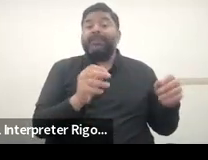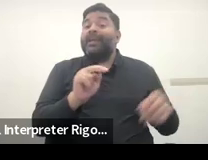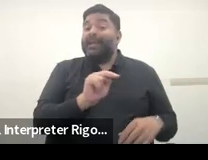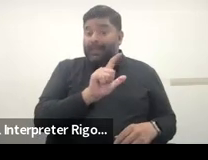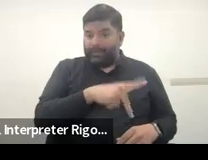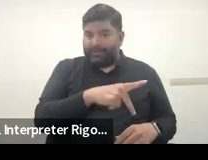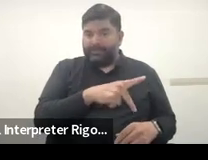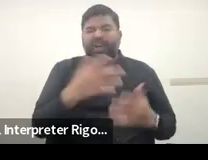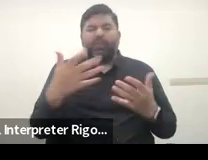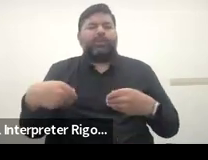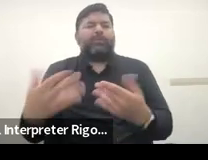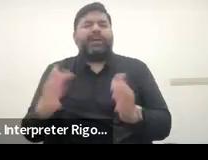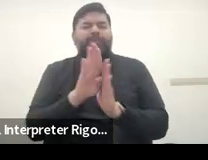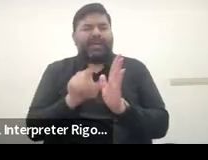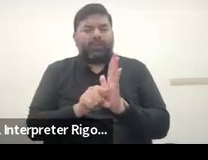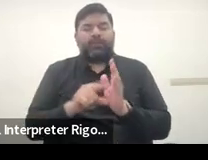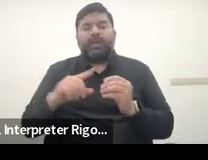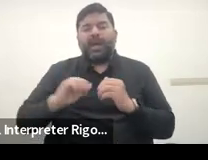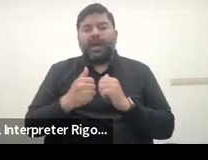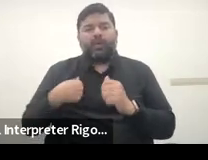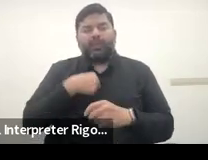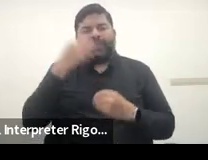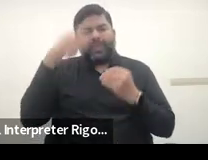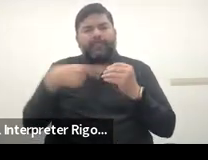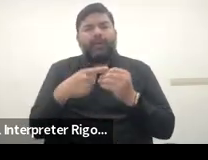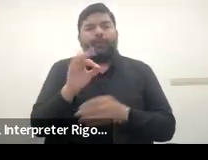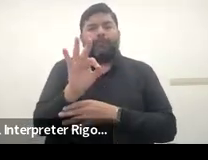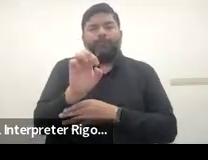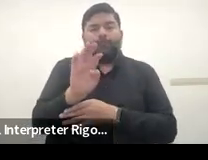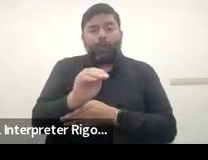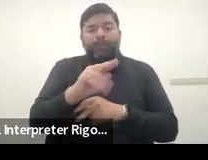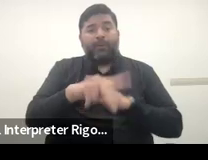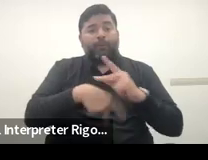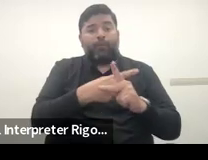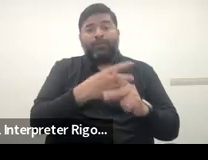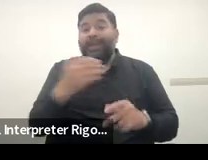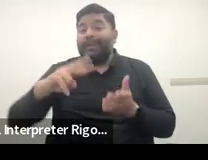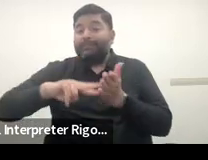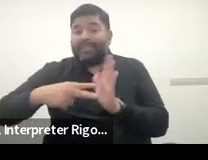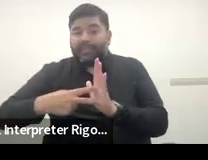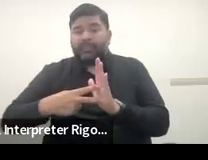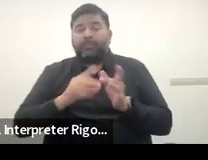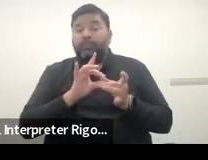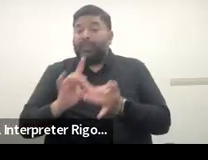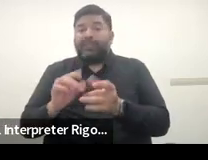background on how we think about form and meaning in the ASL lexicon. And then I'm